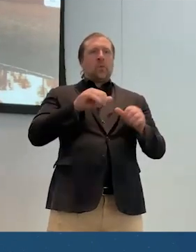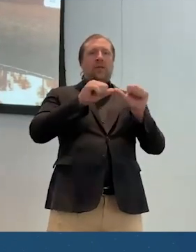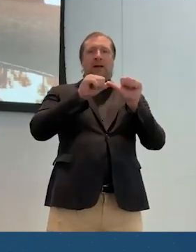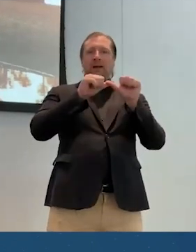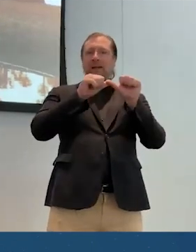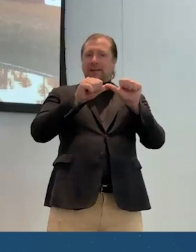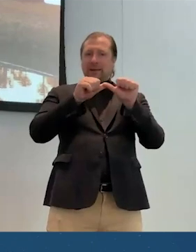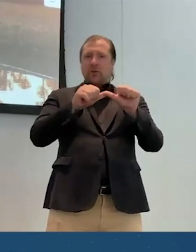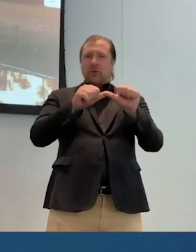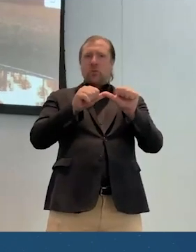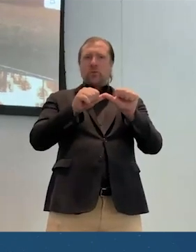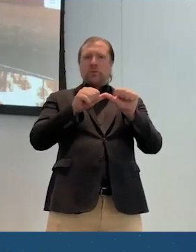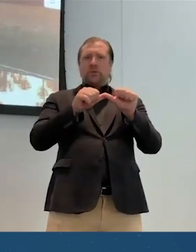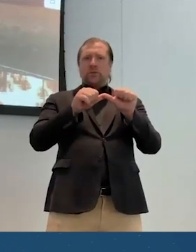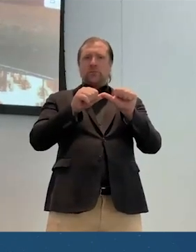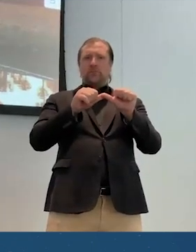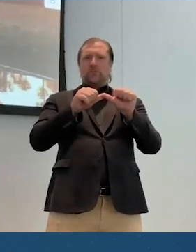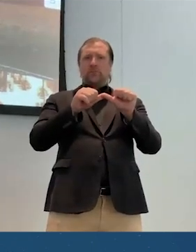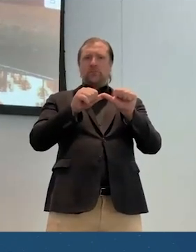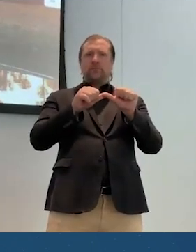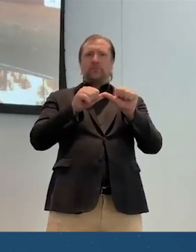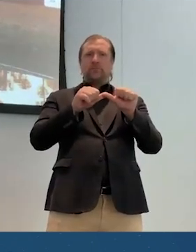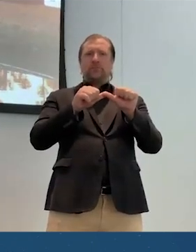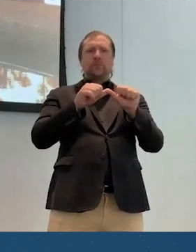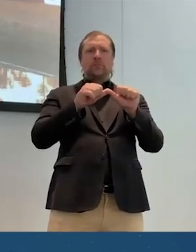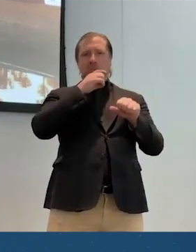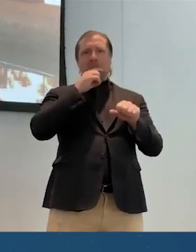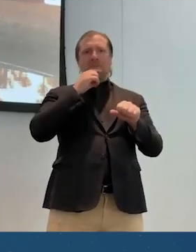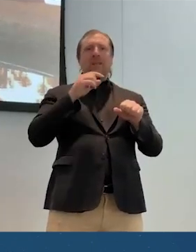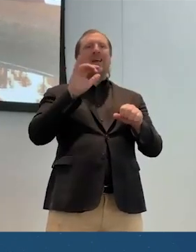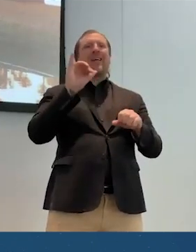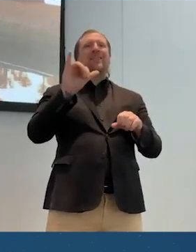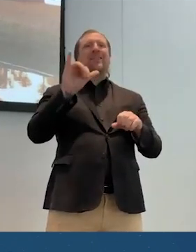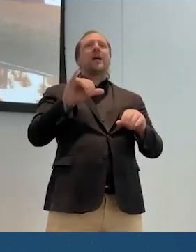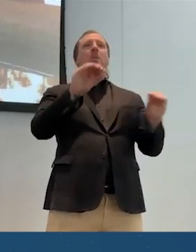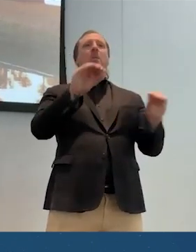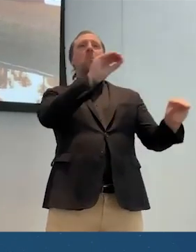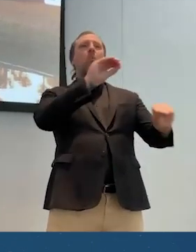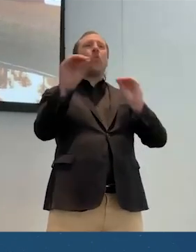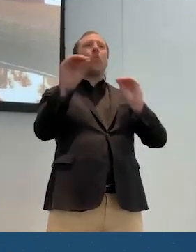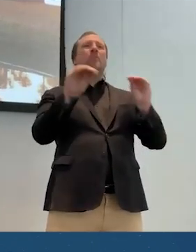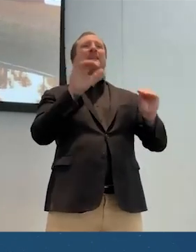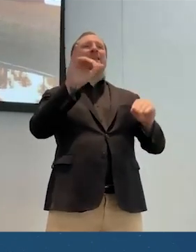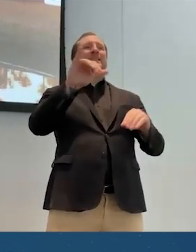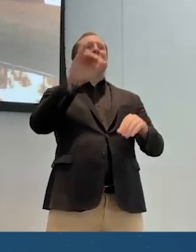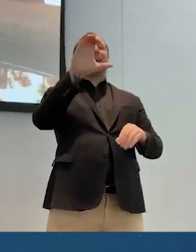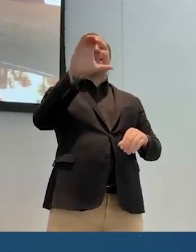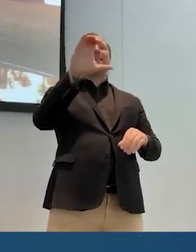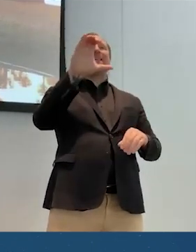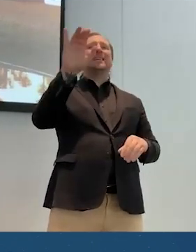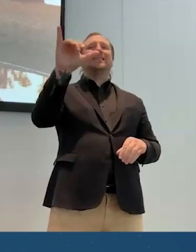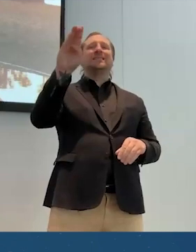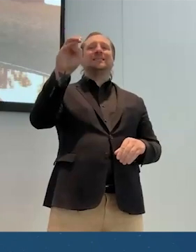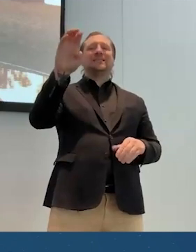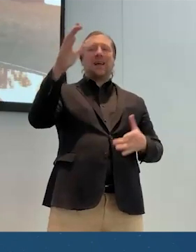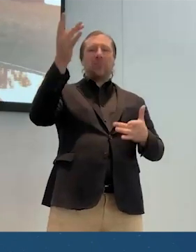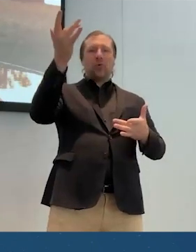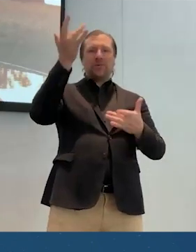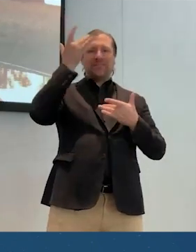which often induces cyber sickness, which is a common concern really in virtual reality--